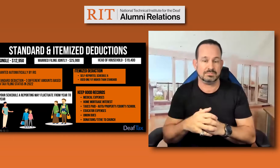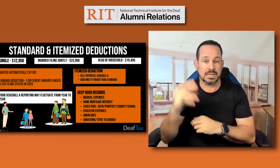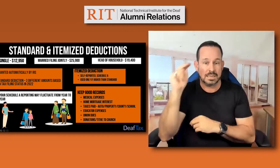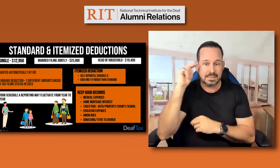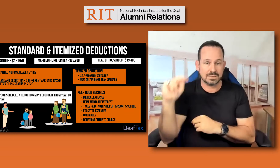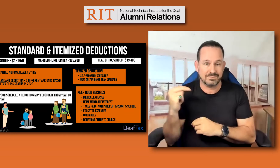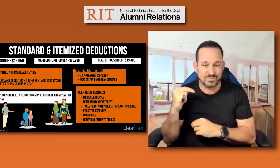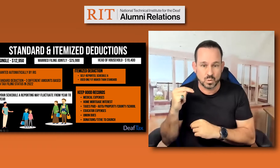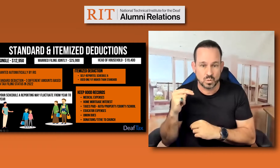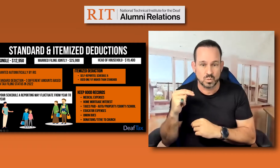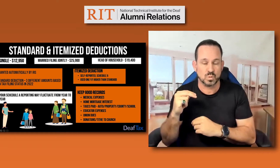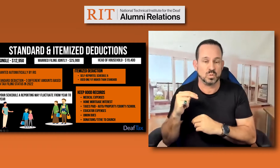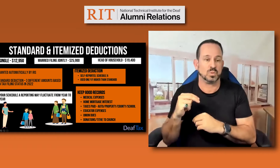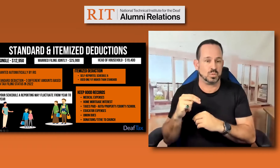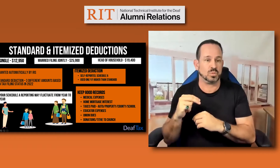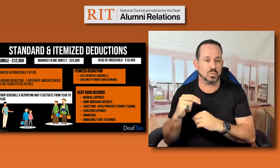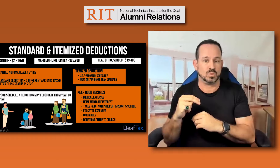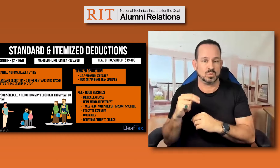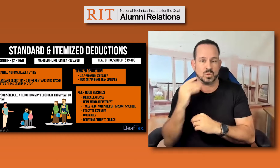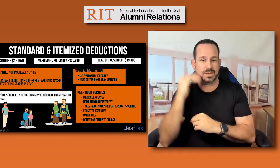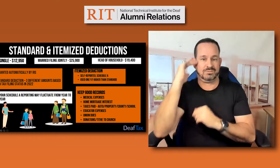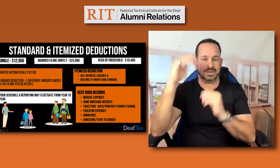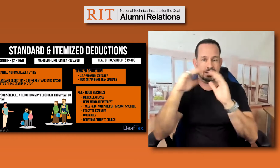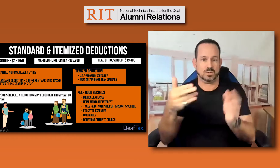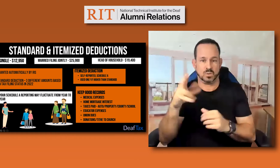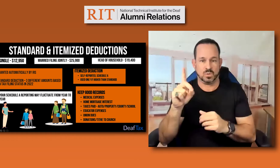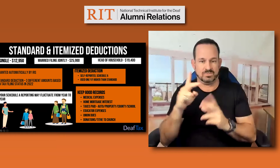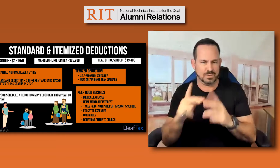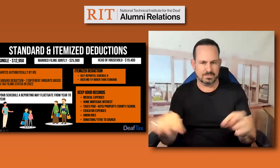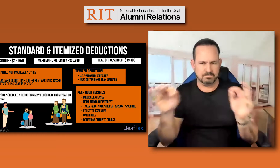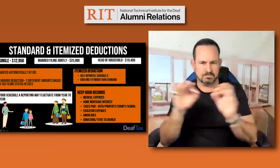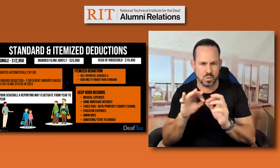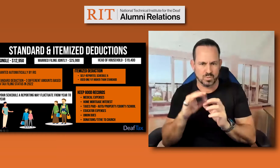you're taking care of someone else.